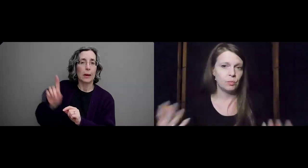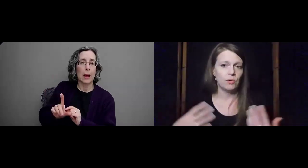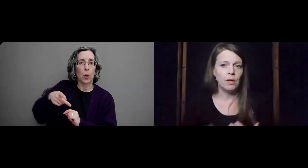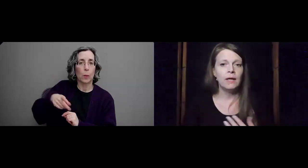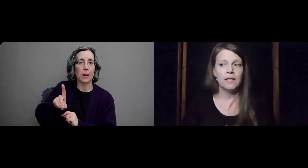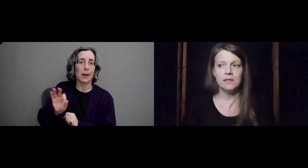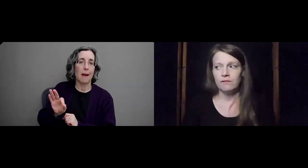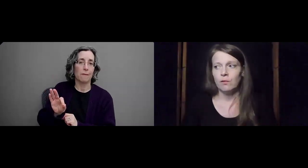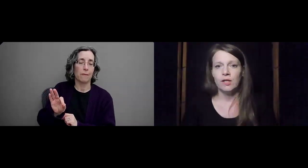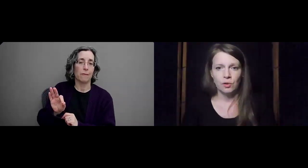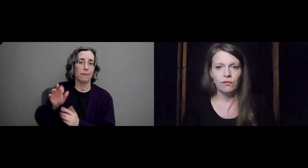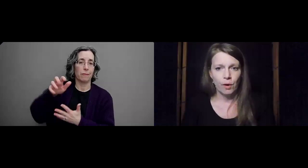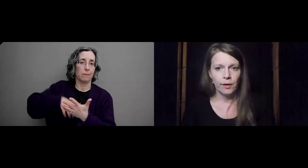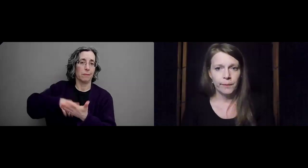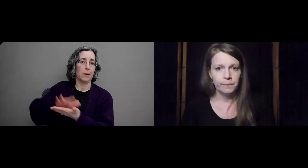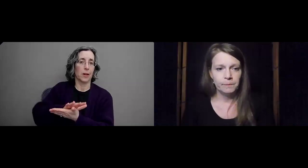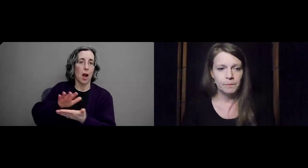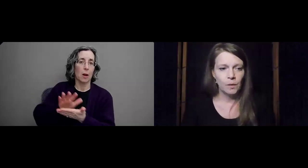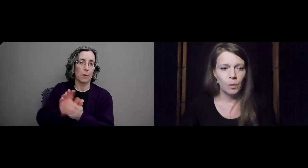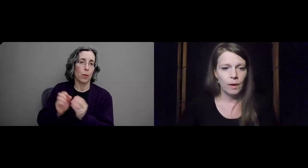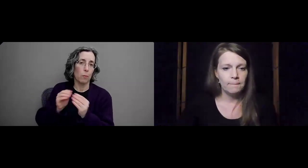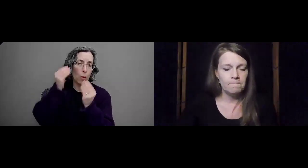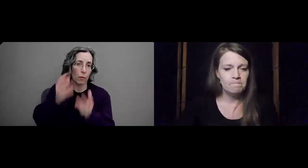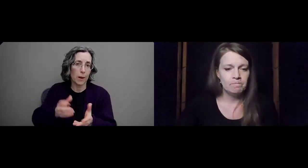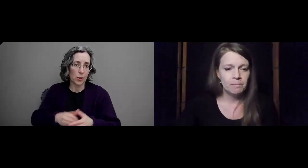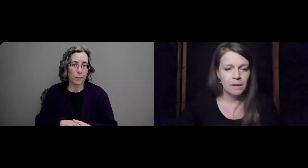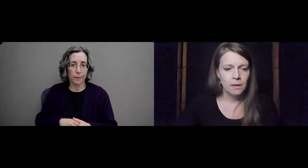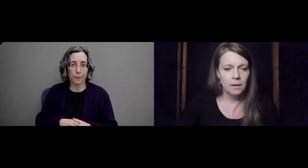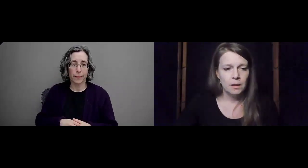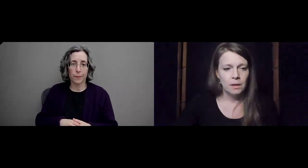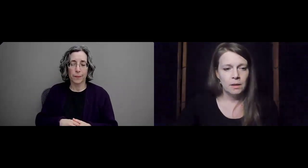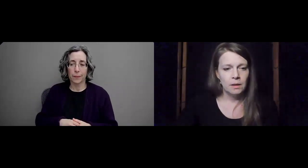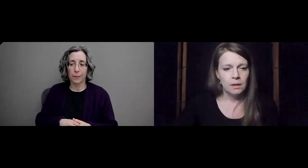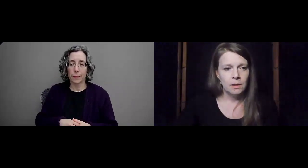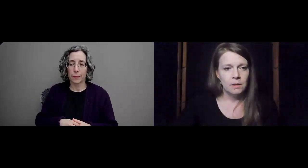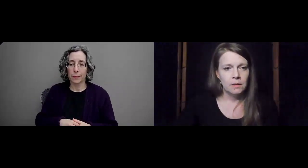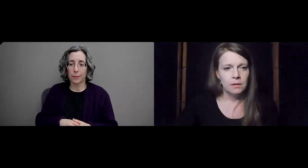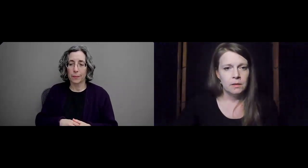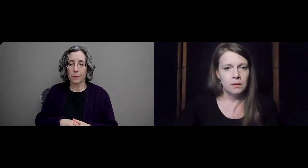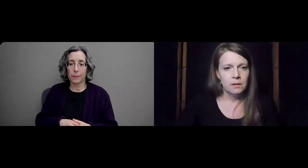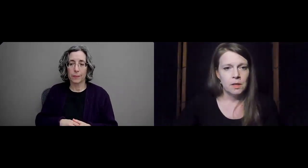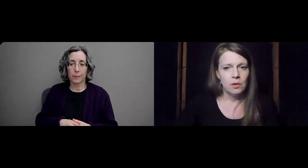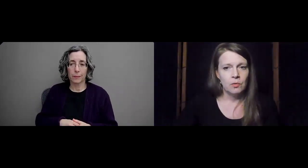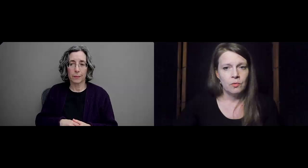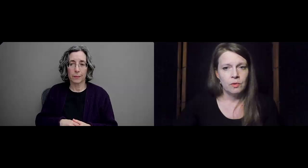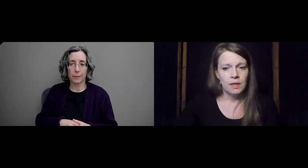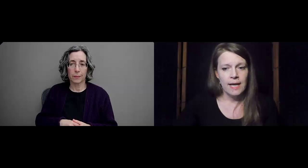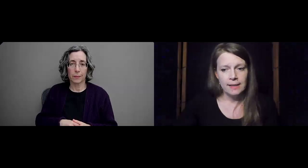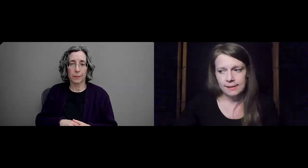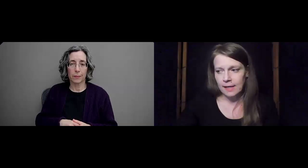let you download a PDF that we have available to you as a consumer that is informational